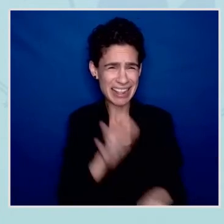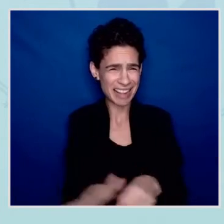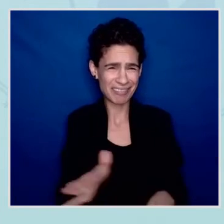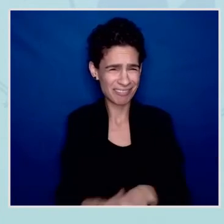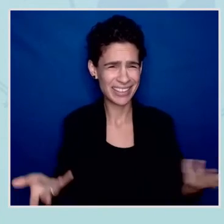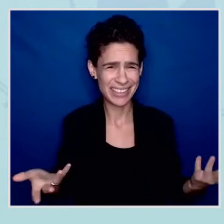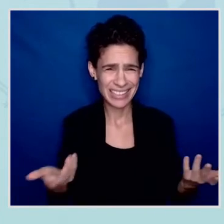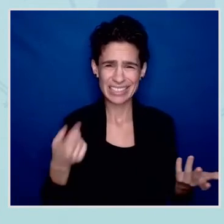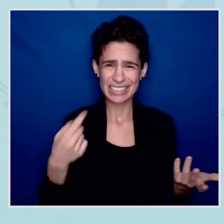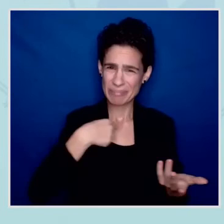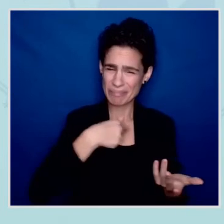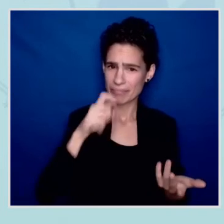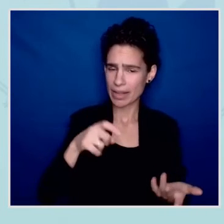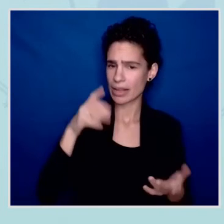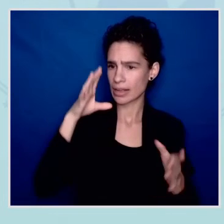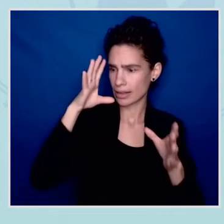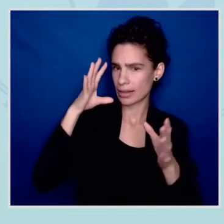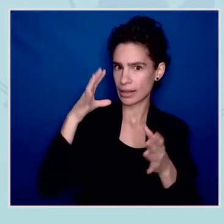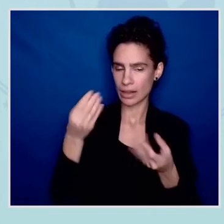BUSINESSES INCLUDING FINISHING